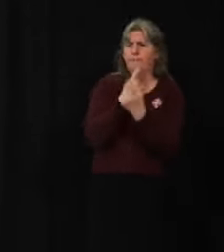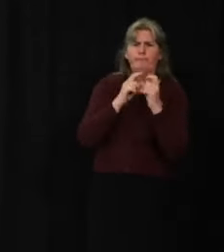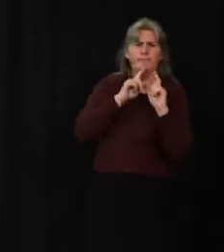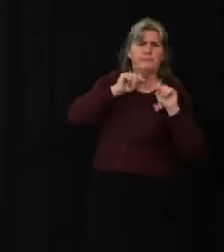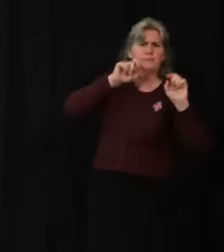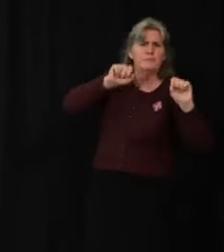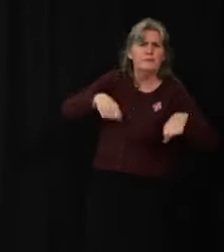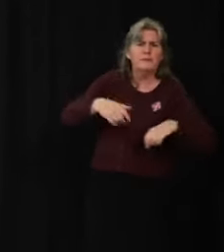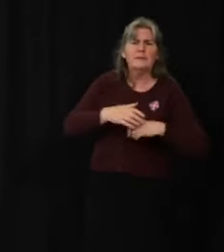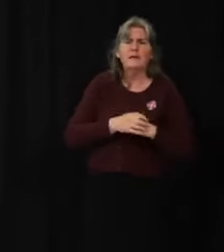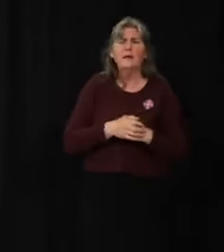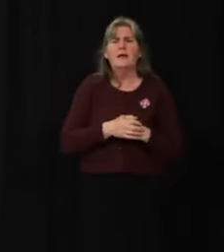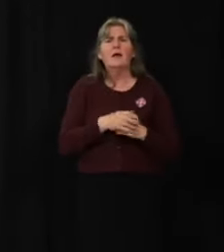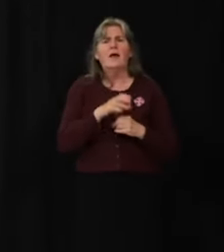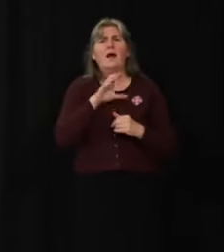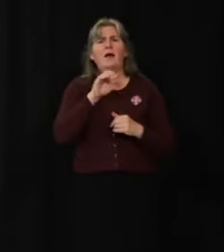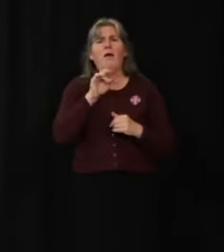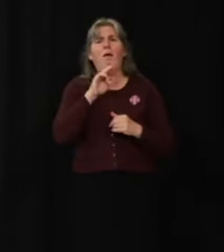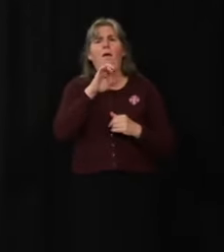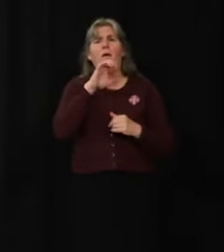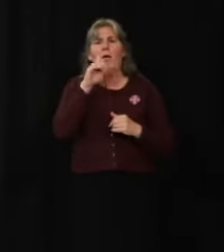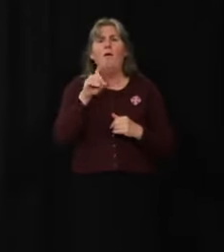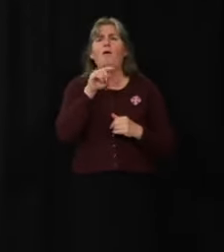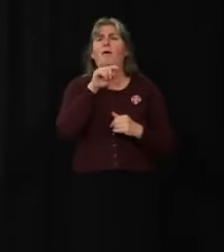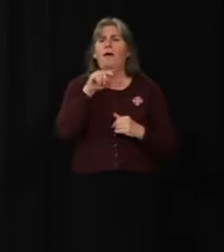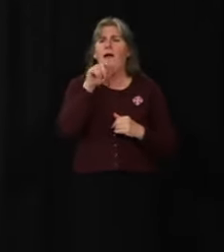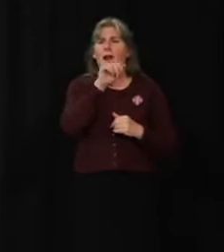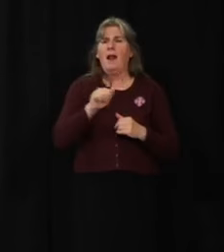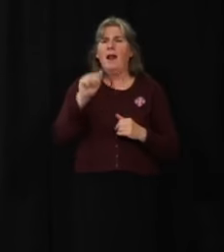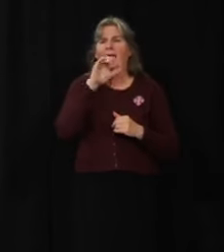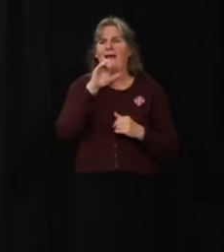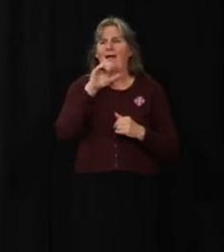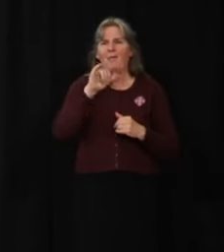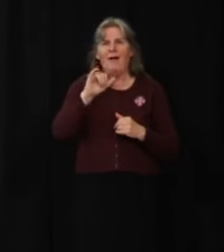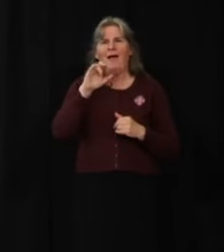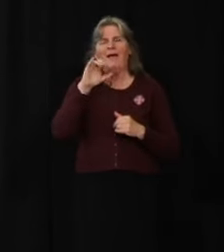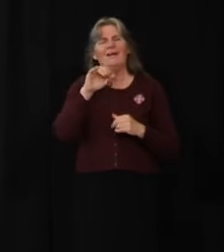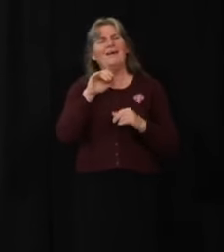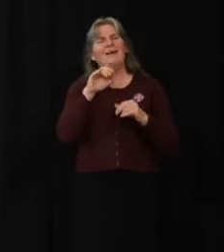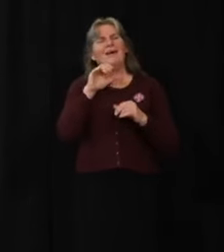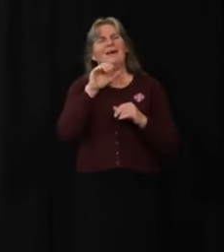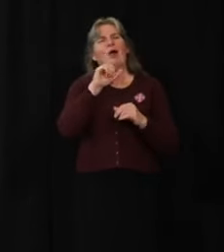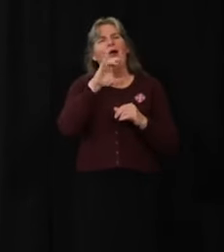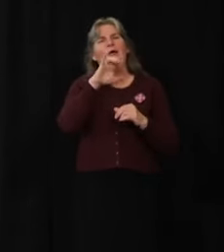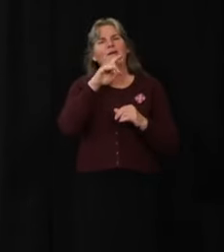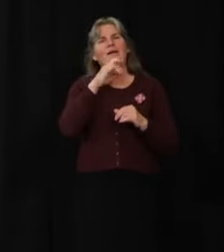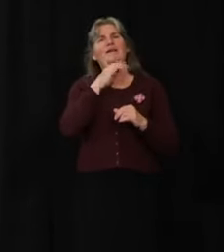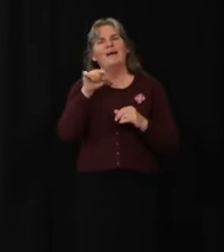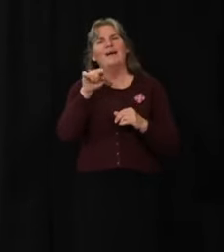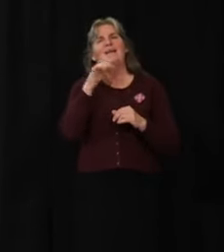Exactly. In the plan, there is a criteria for transitioning between phases section and it breaks it down